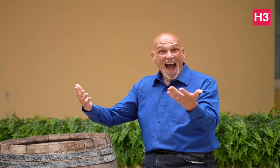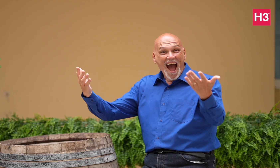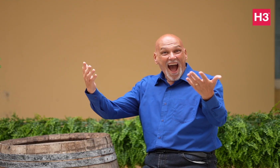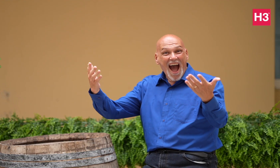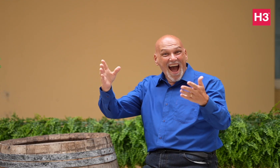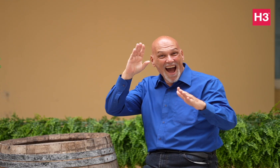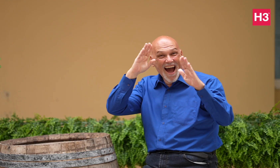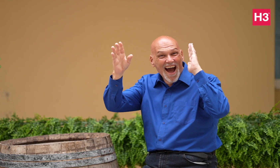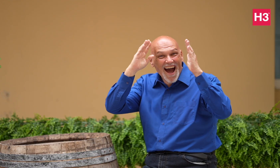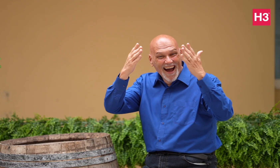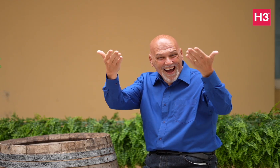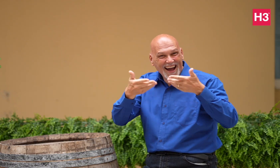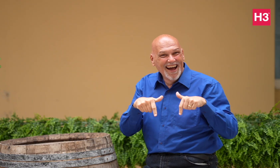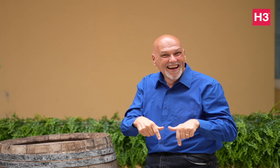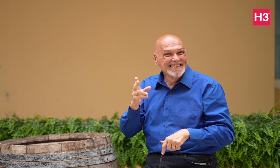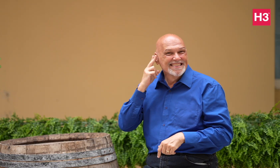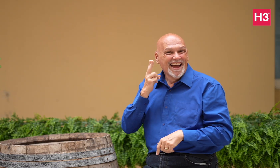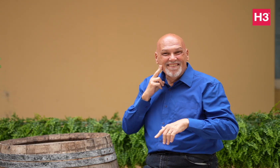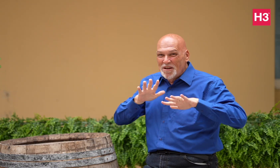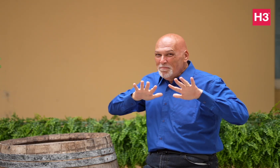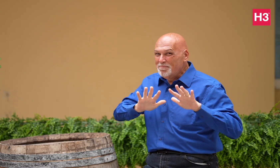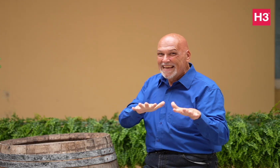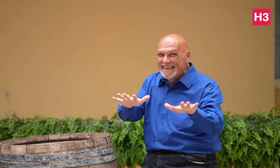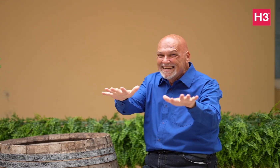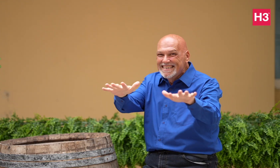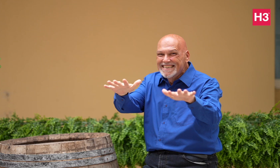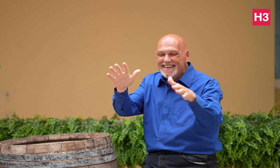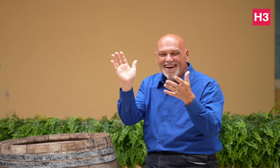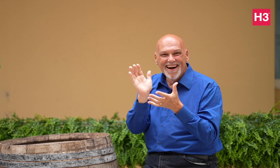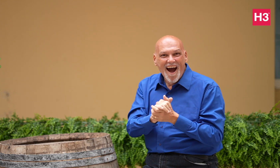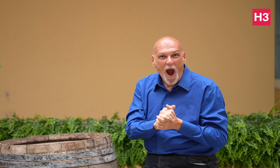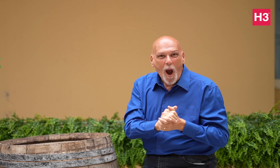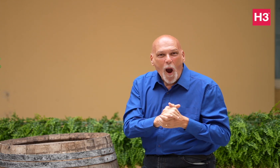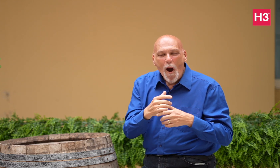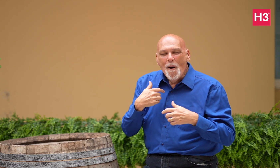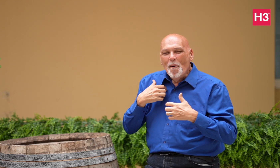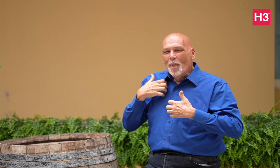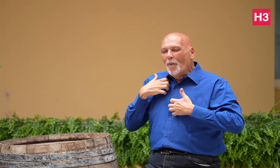[Anselmo]: Hello and welcome to DeafBeat!